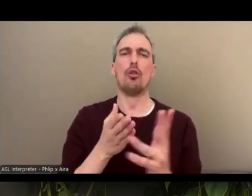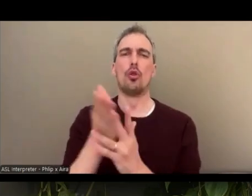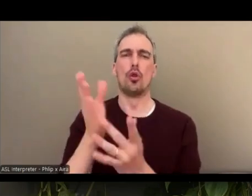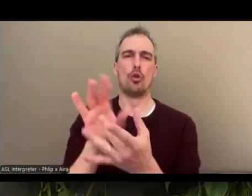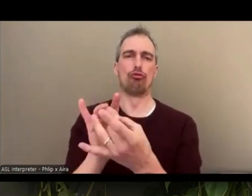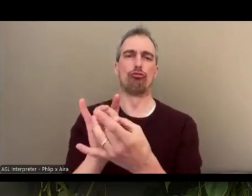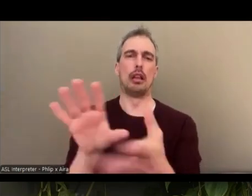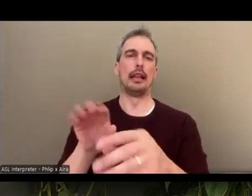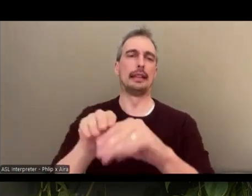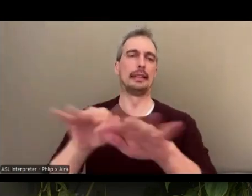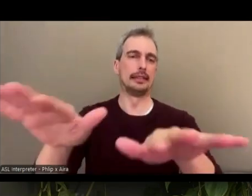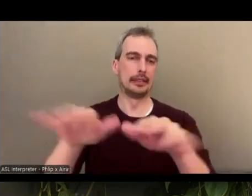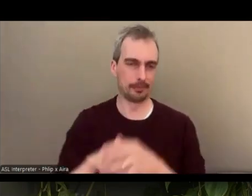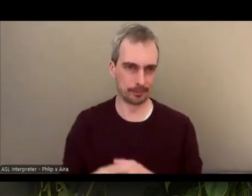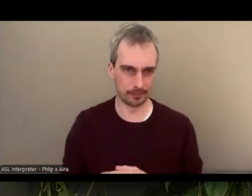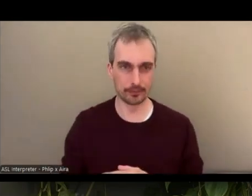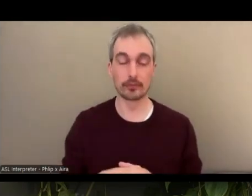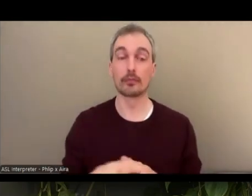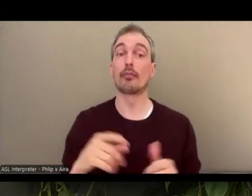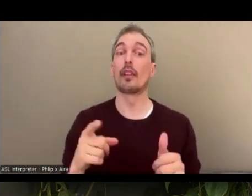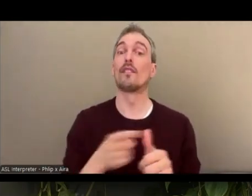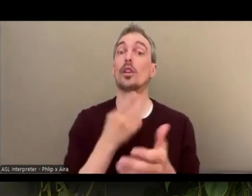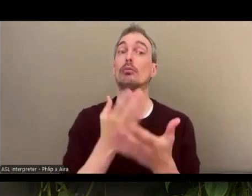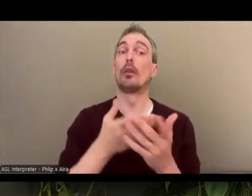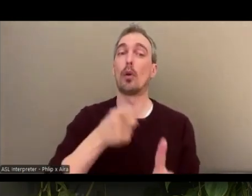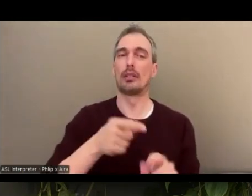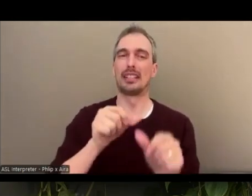The first proof point here is consistent approach to testing and releasing products.